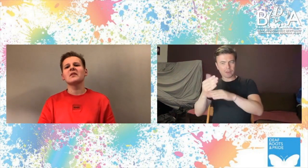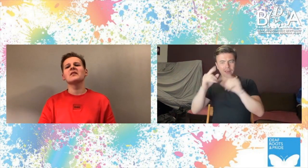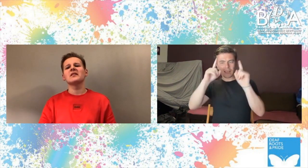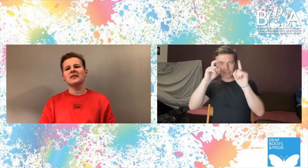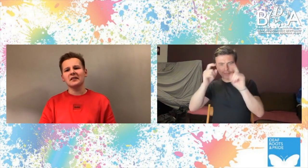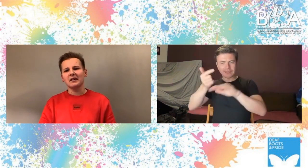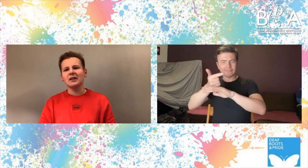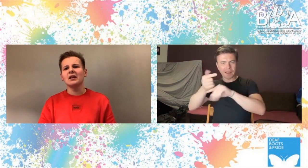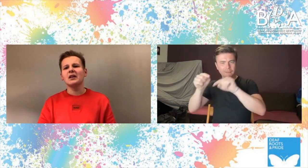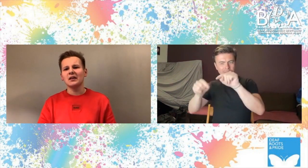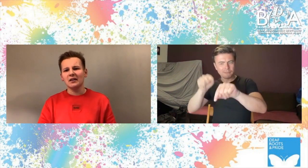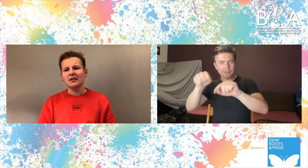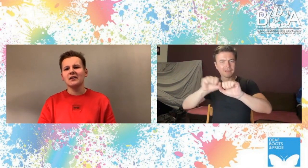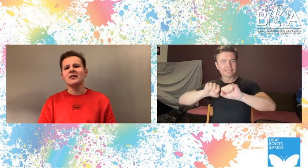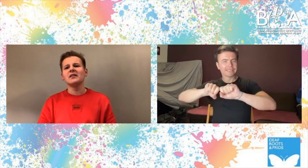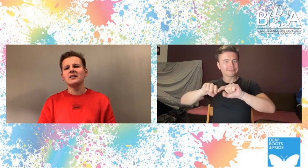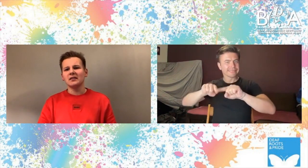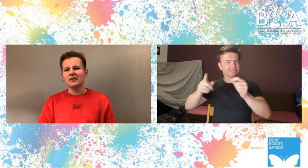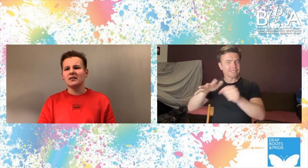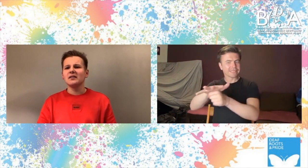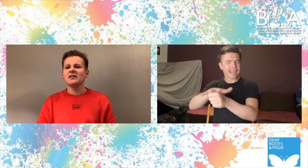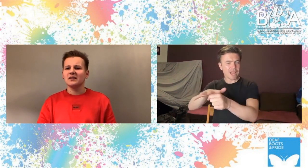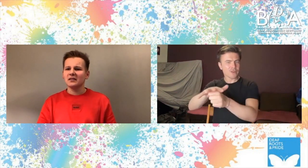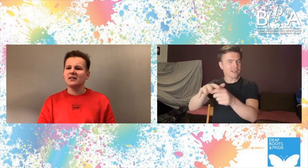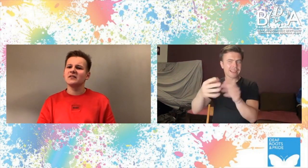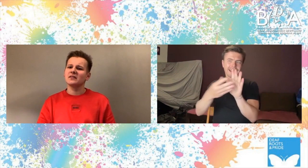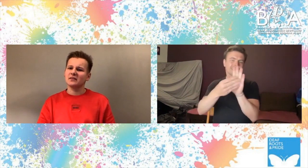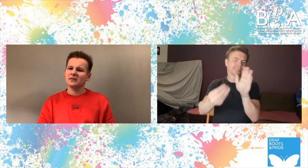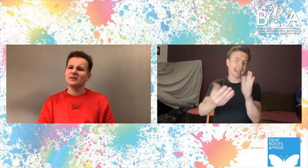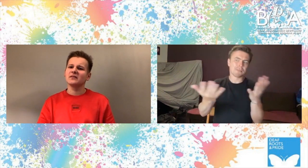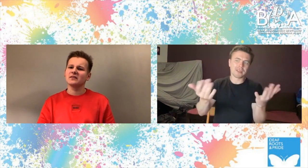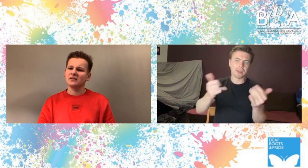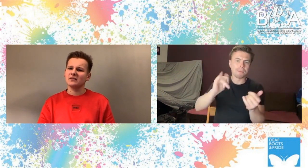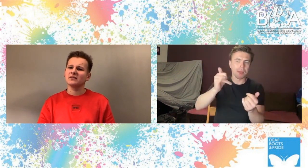on to work as photographers in different areas in the industry, so, for example,